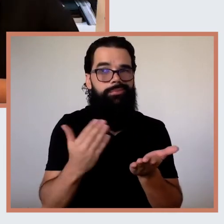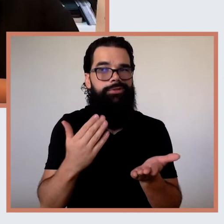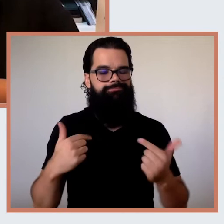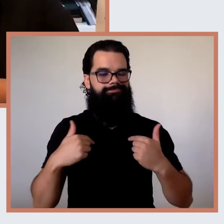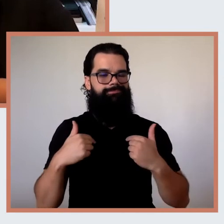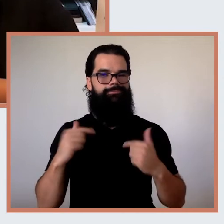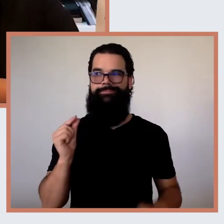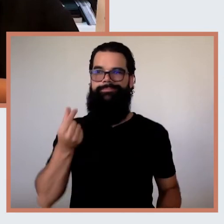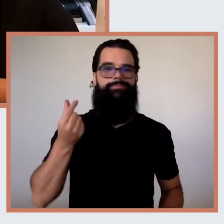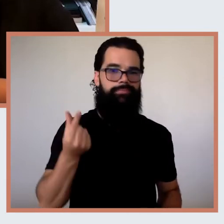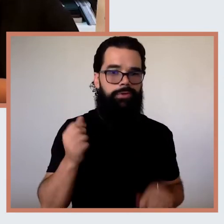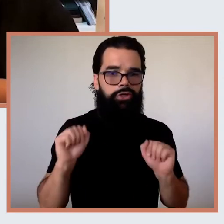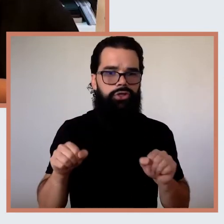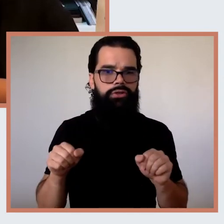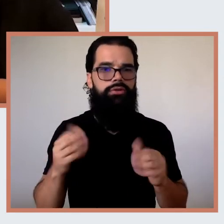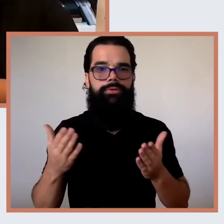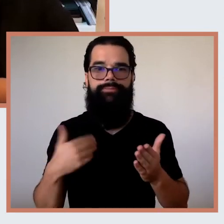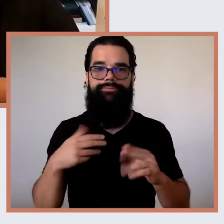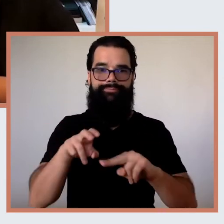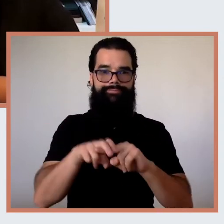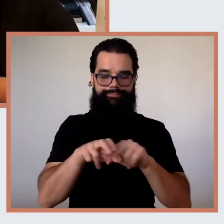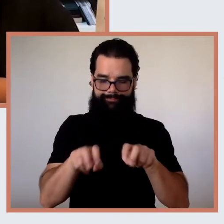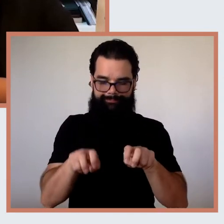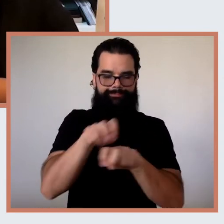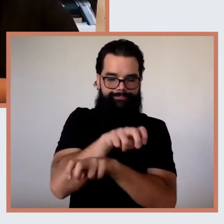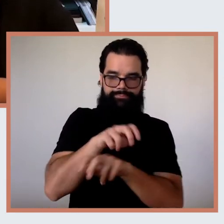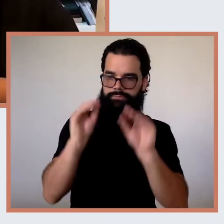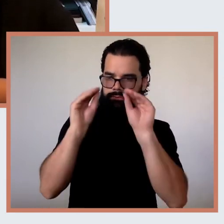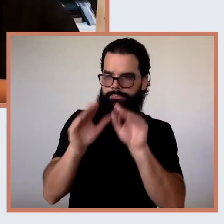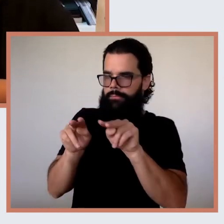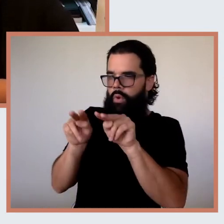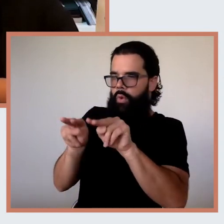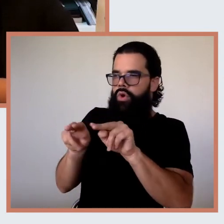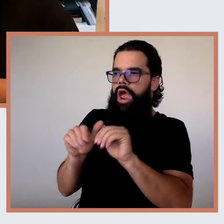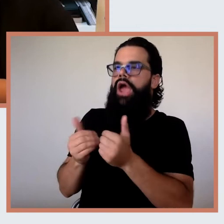maybe it's just me just being naive. I would shift my seat so that I can watch the teacher.